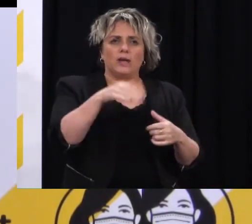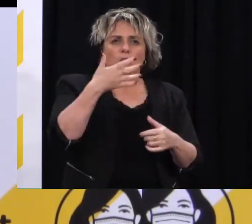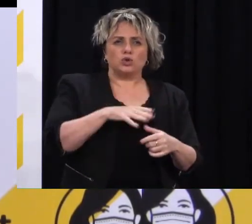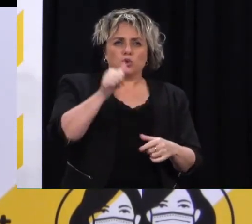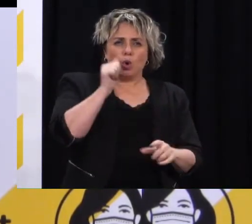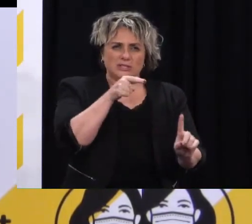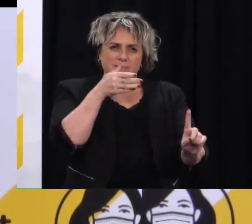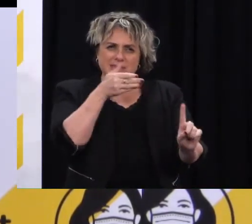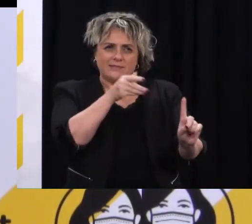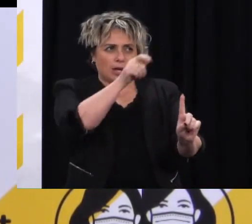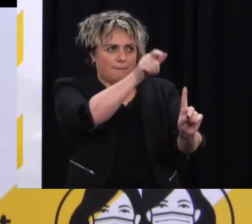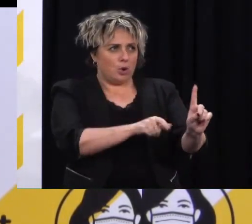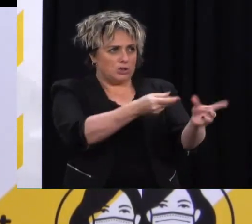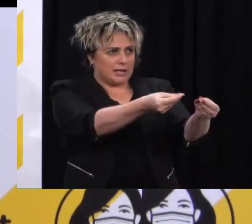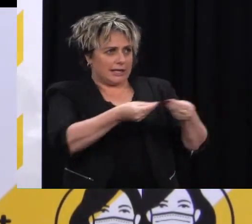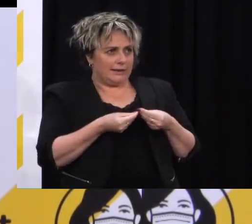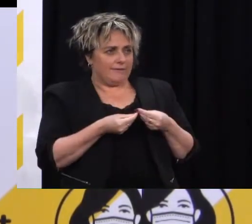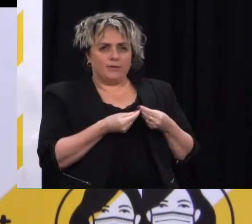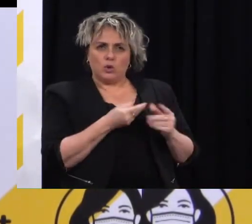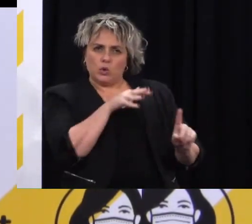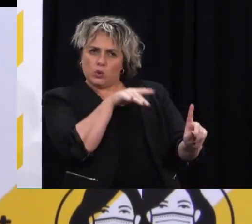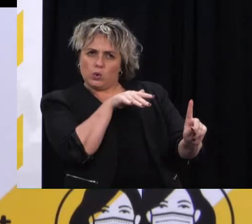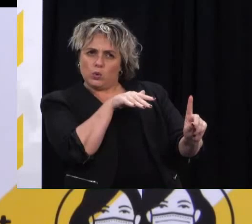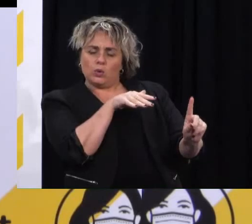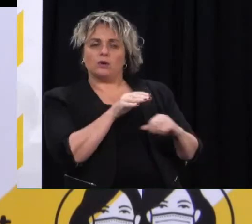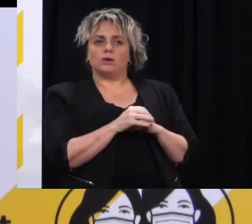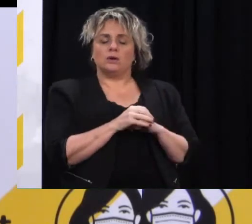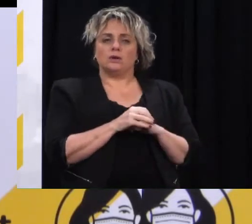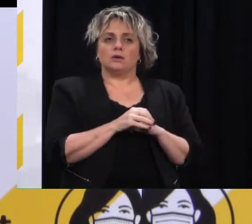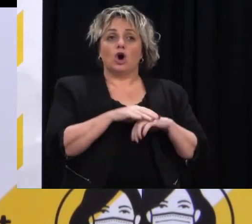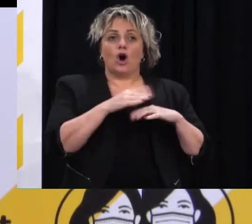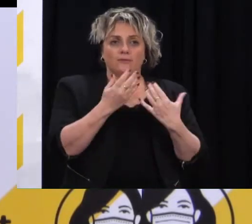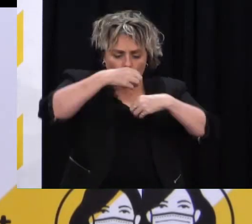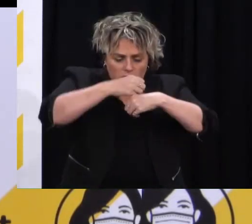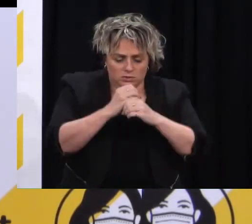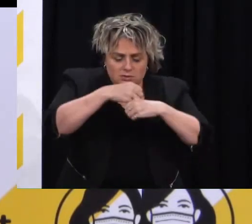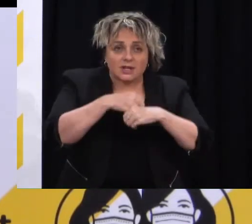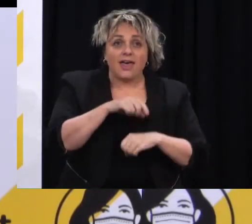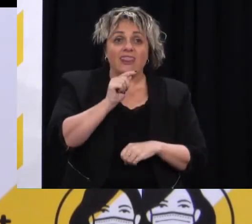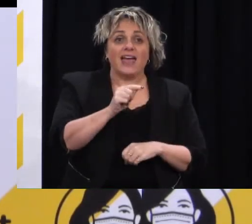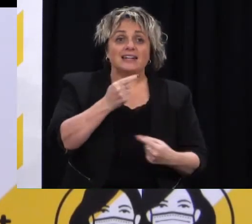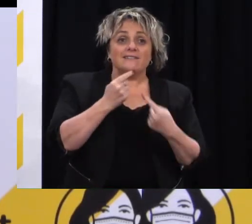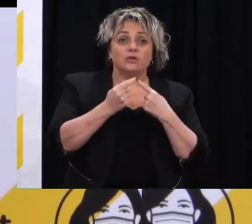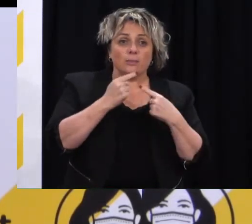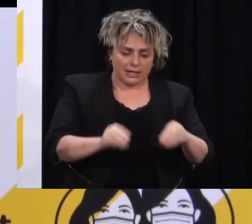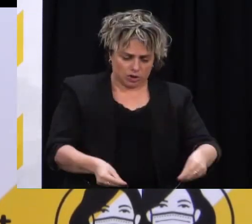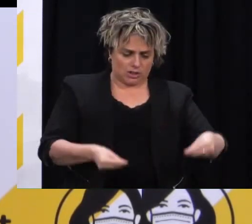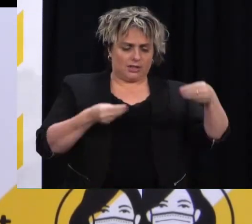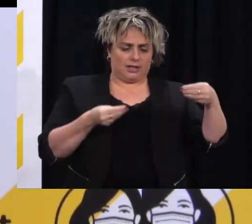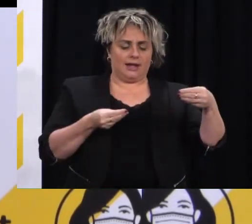we can't find - and when I say that link, this is the exact person that they were infected